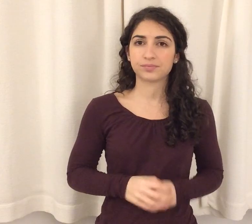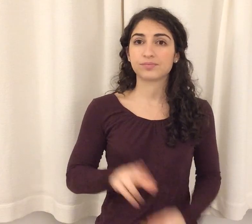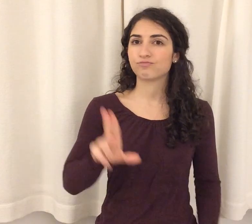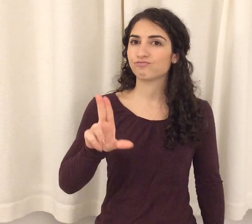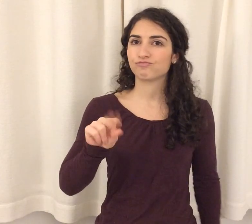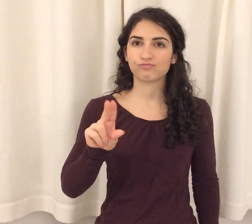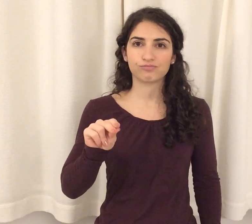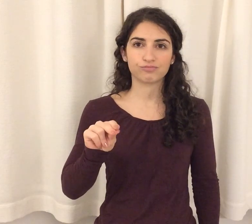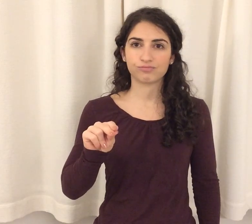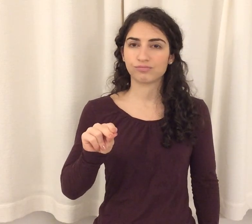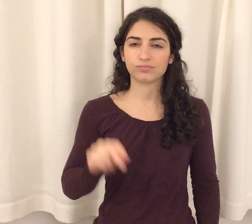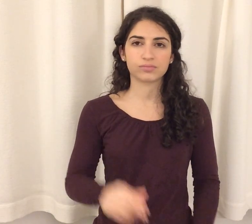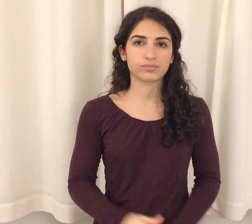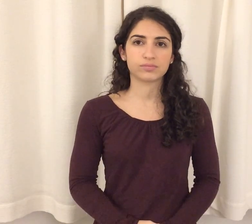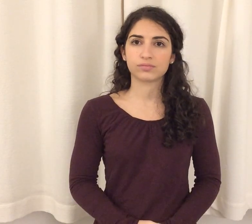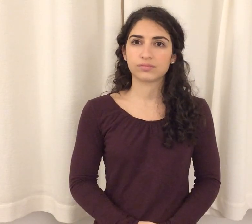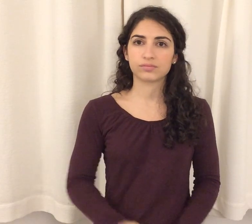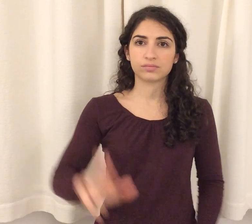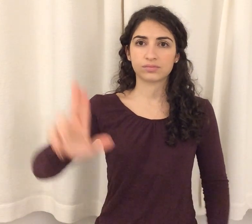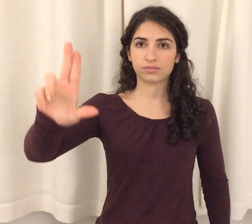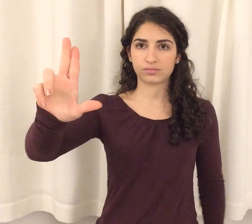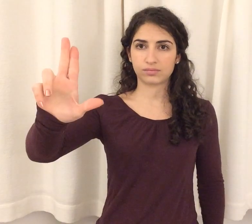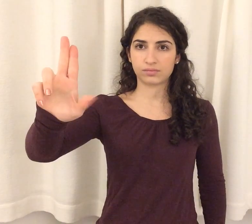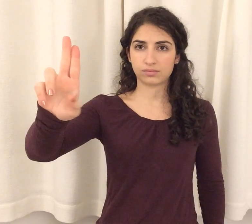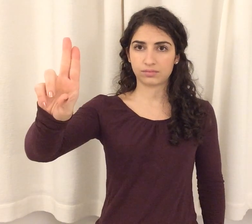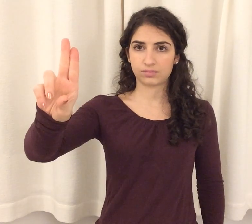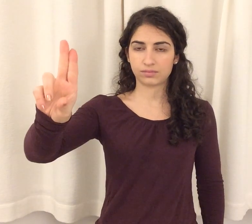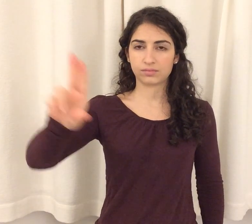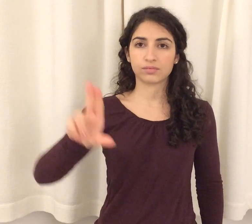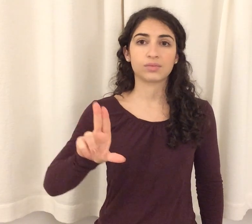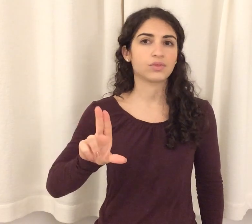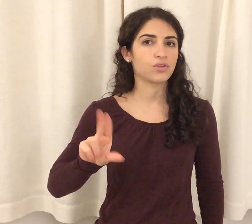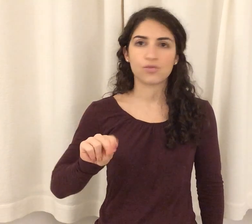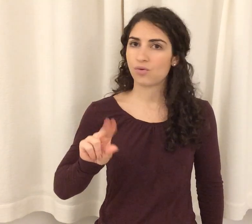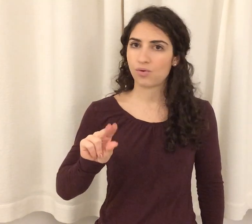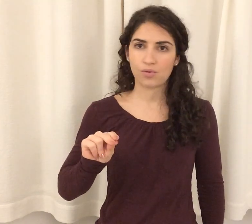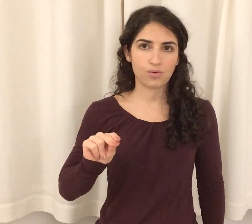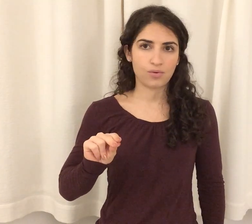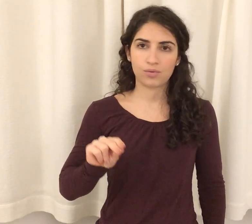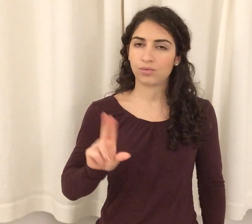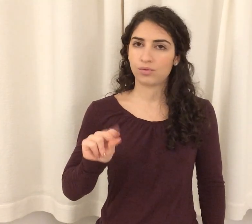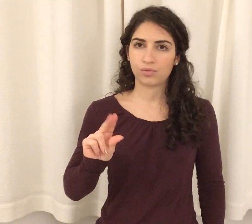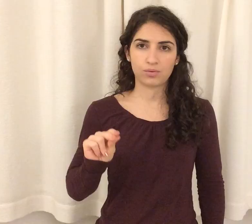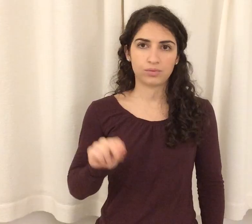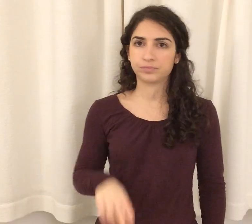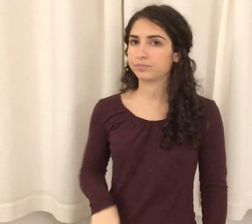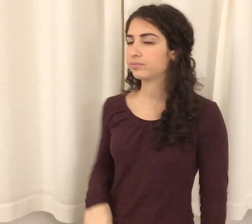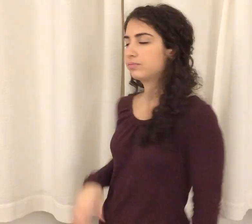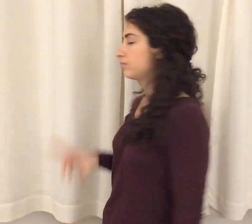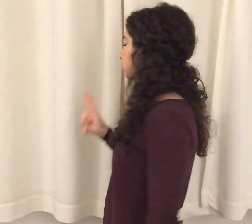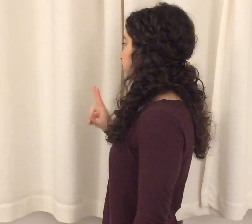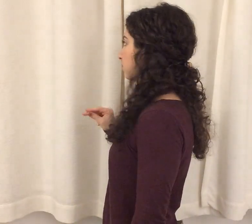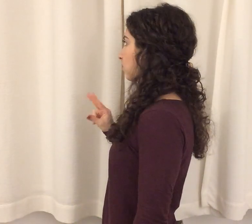2: "NO". No,